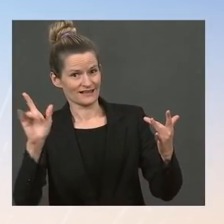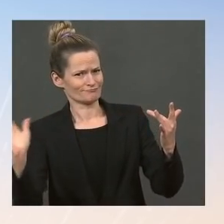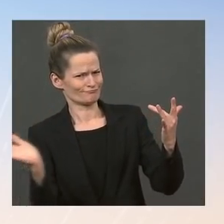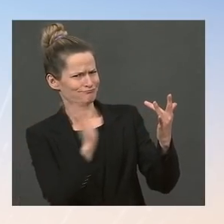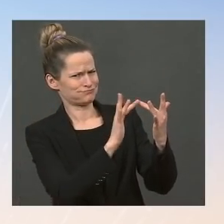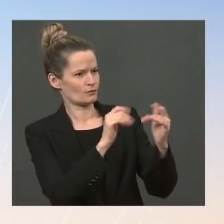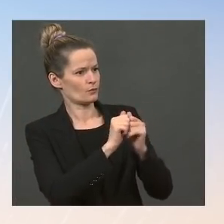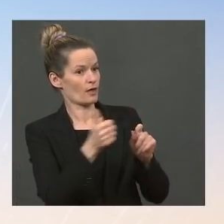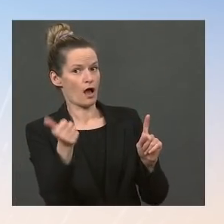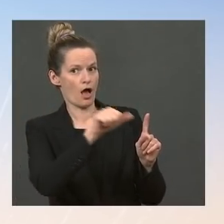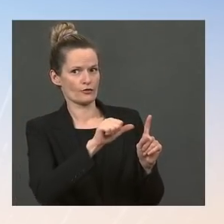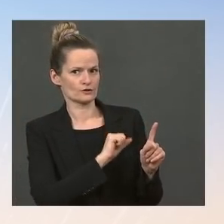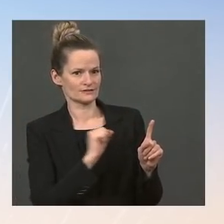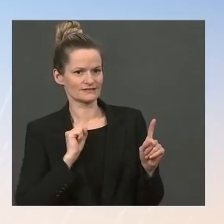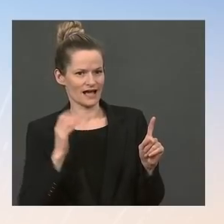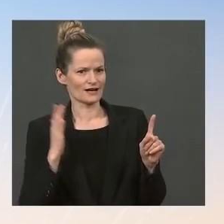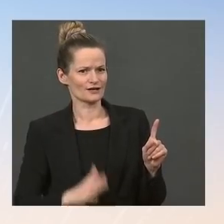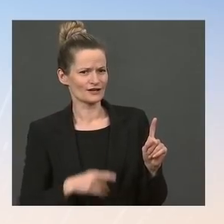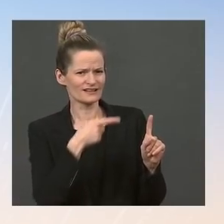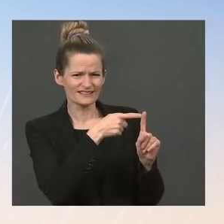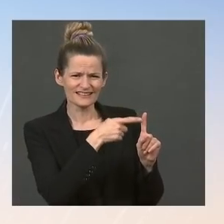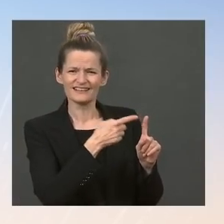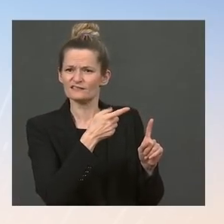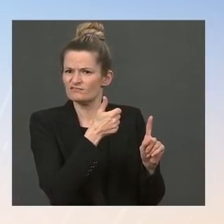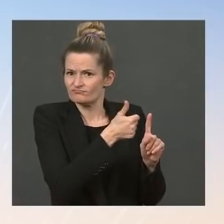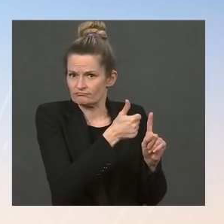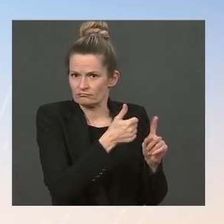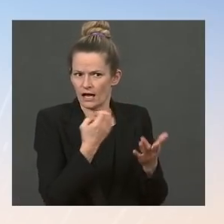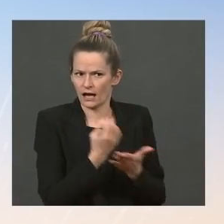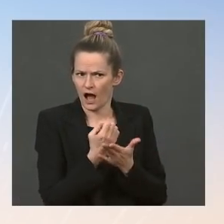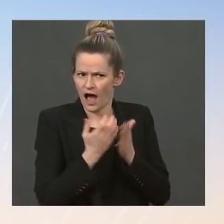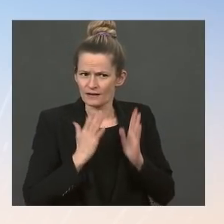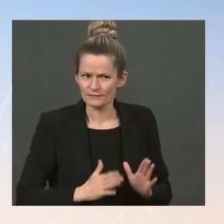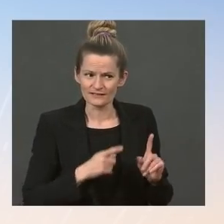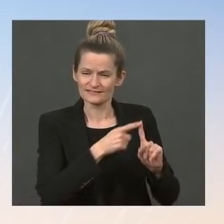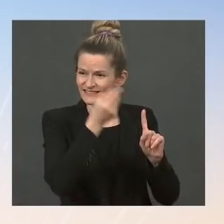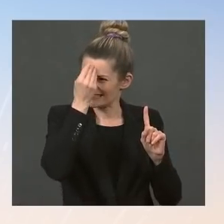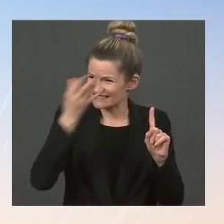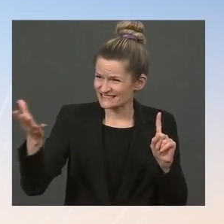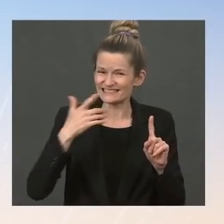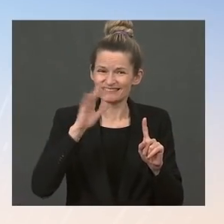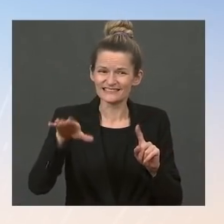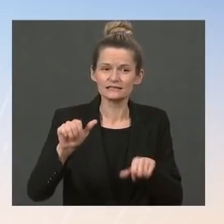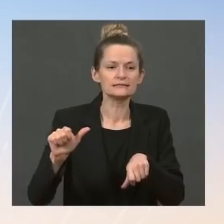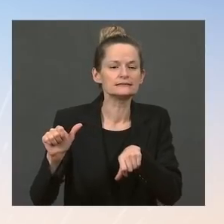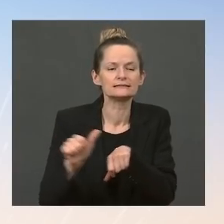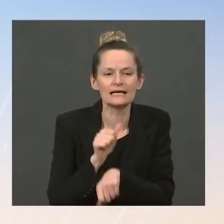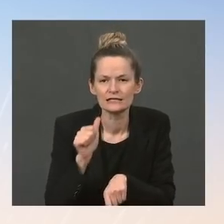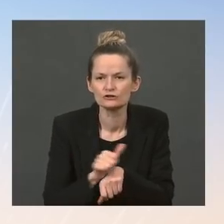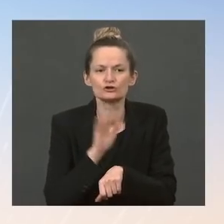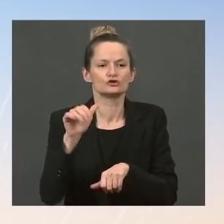she's an economist -- to really convey what the enormous dangers of default would be. So, that's the argument we're making.